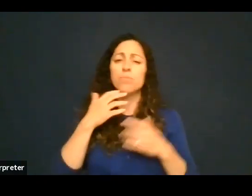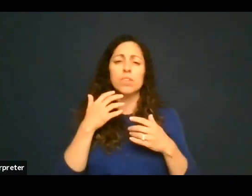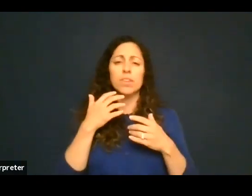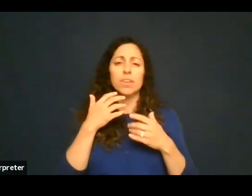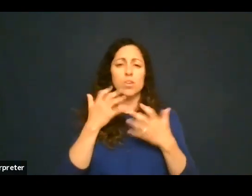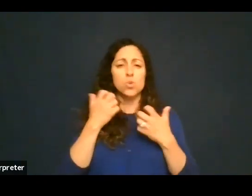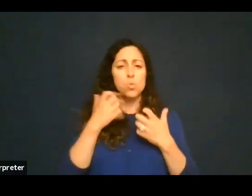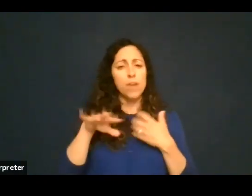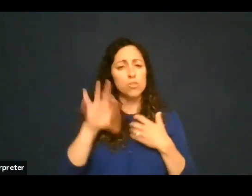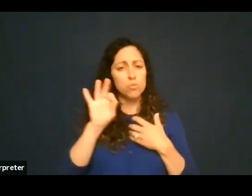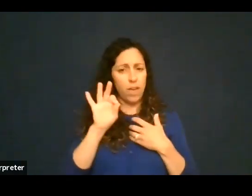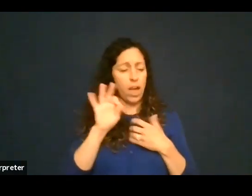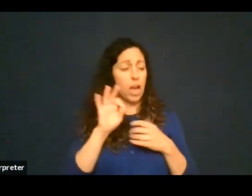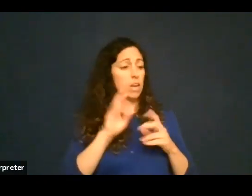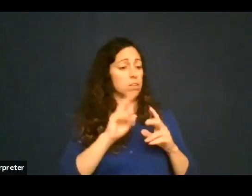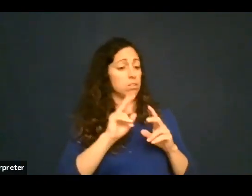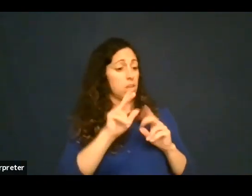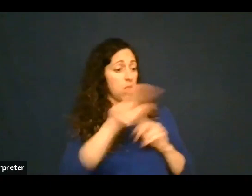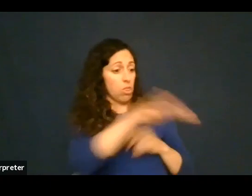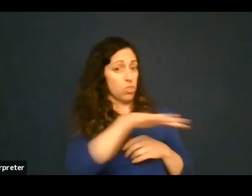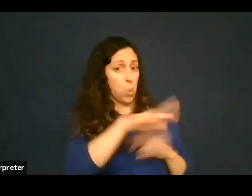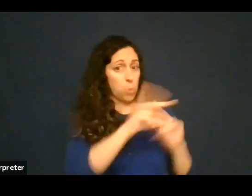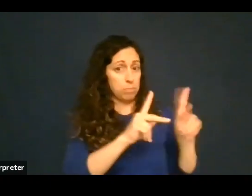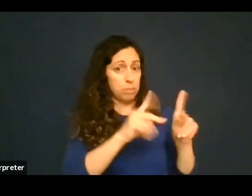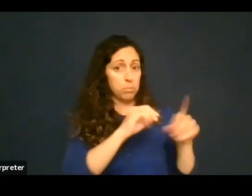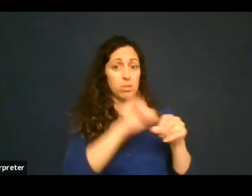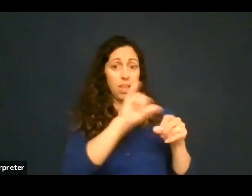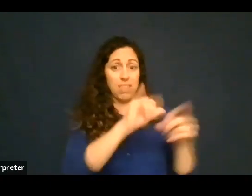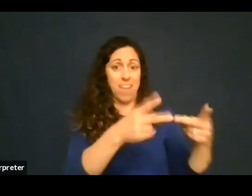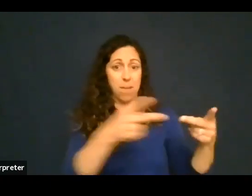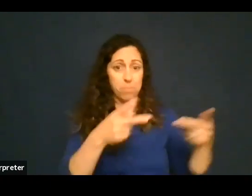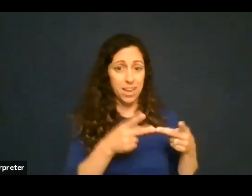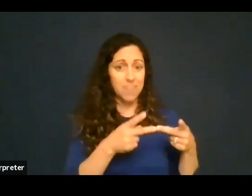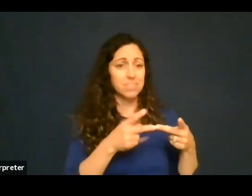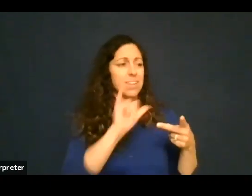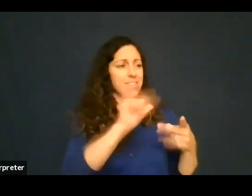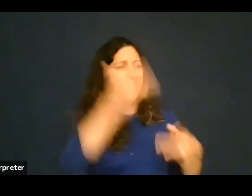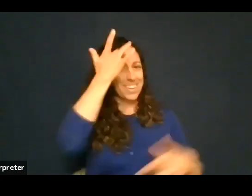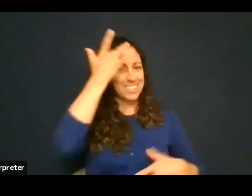you're also trying to understand, at the end of it, which of the measures that you used